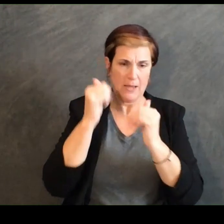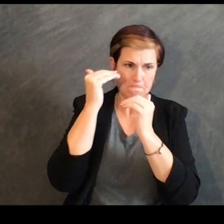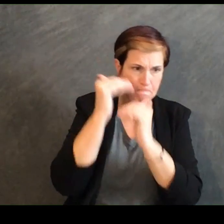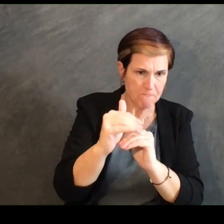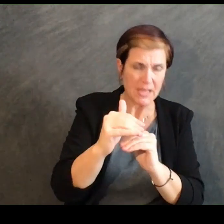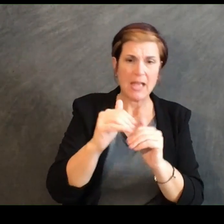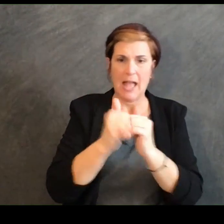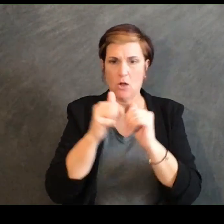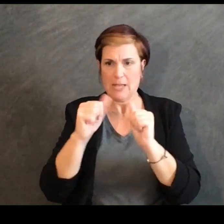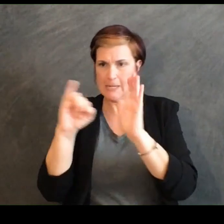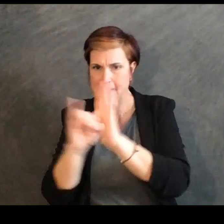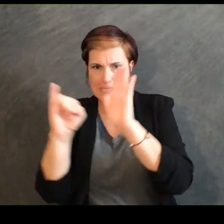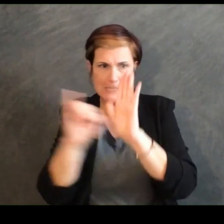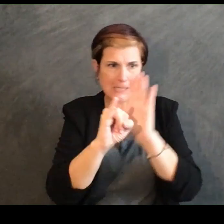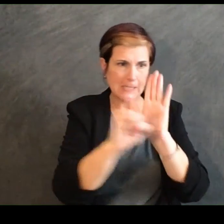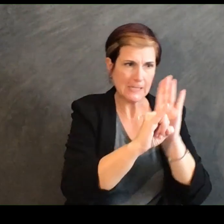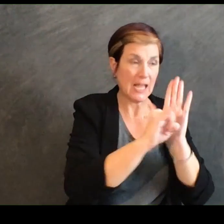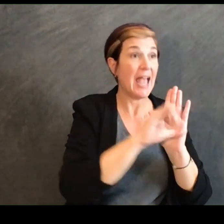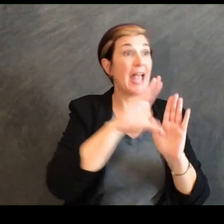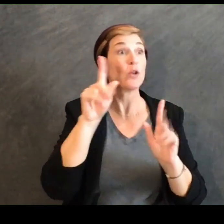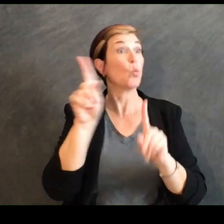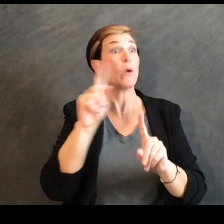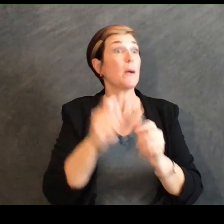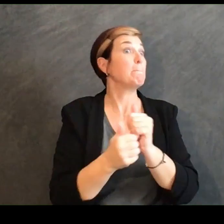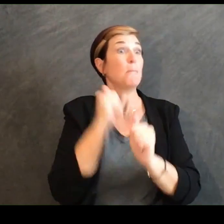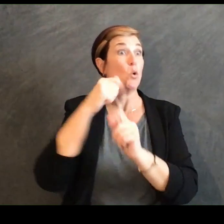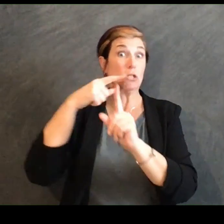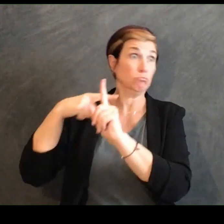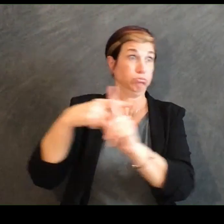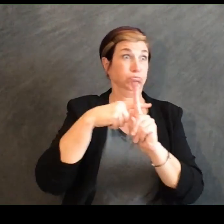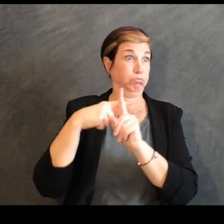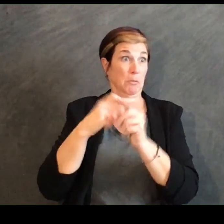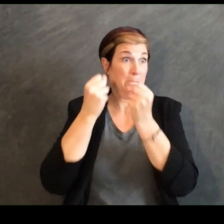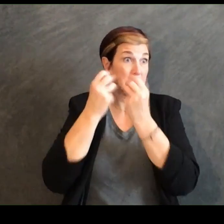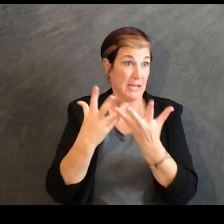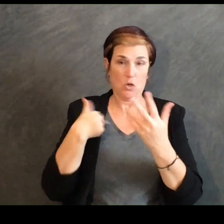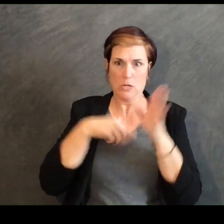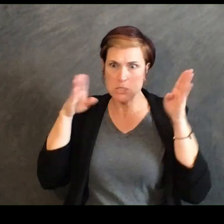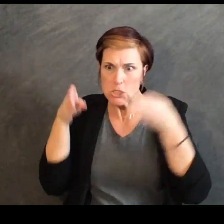there are the most infections the success of that and how much you make